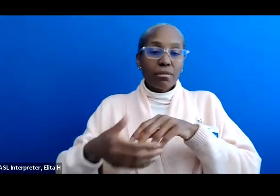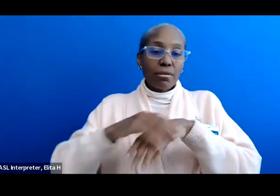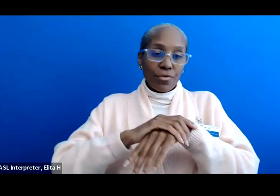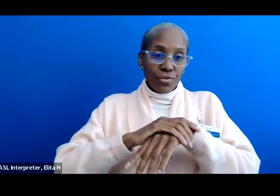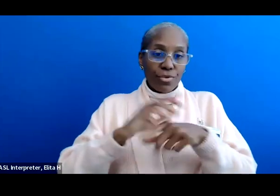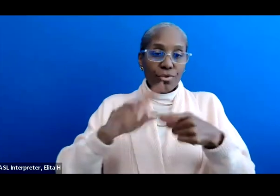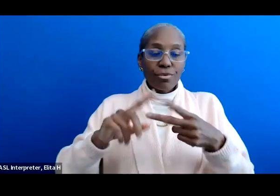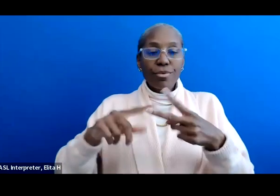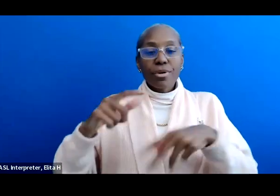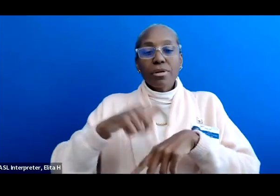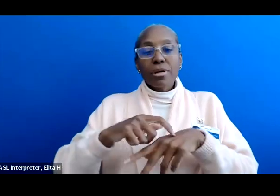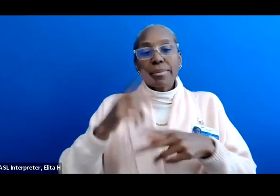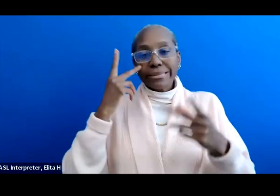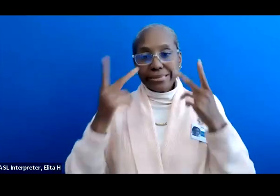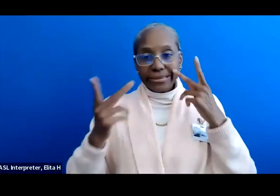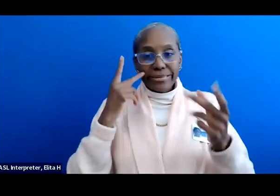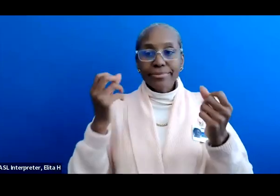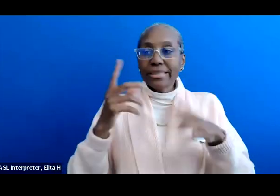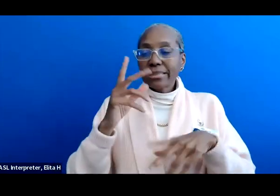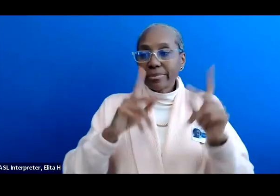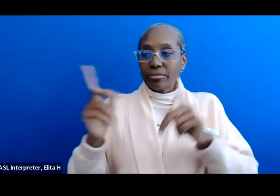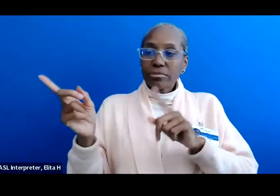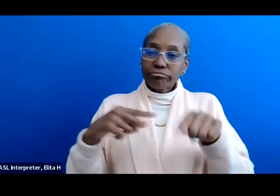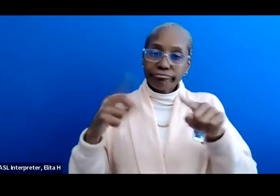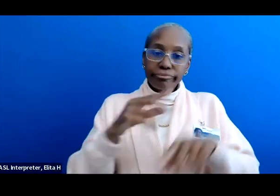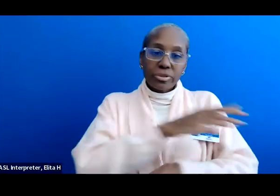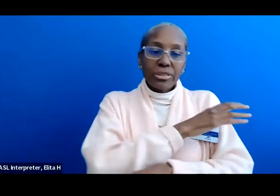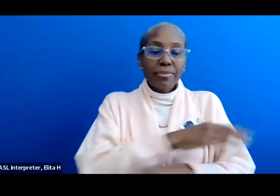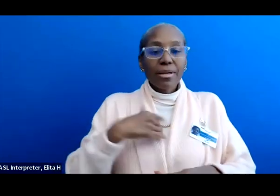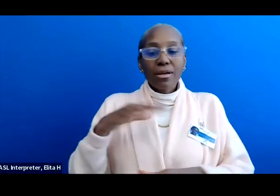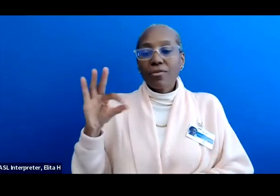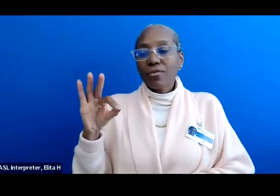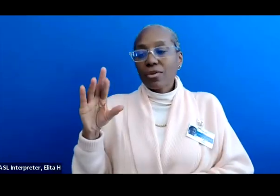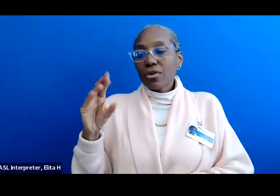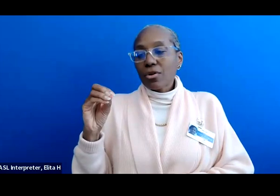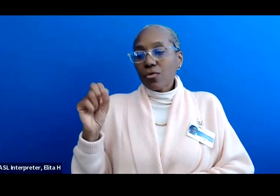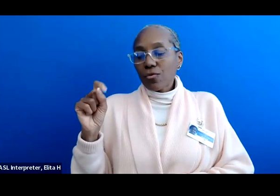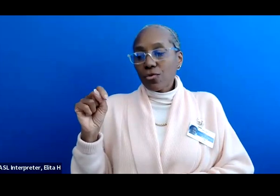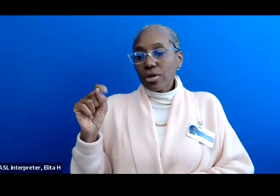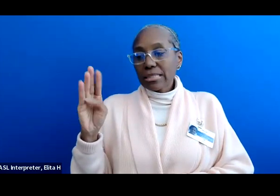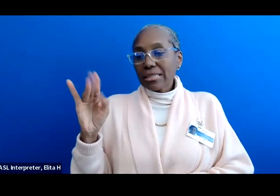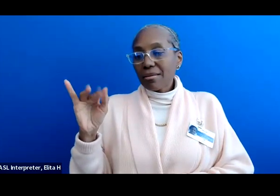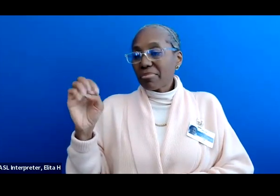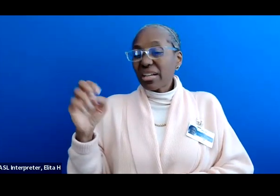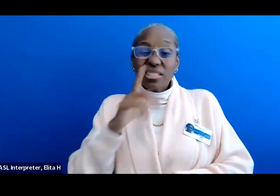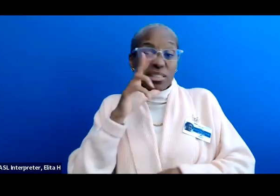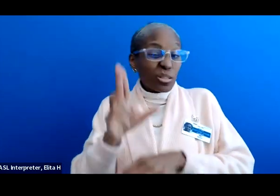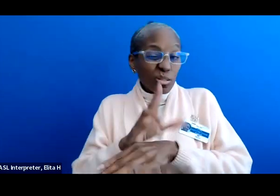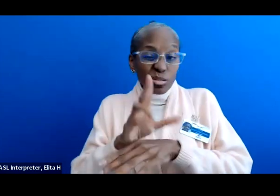This is the time we see a lot of people coming into clinics and they've got frostbite on their toes because they didn't wear shoes and socks and it's